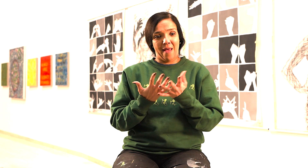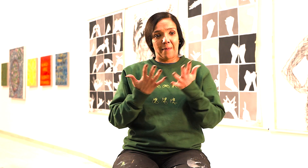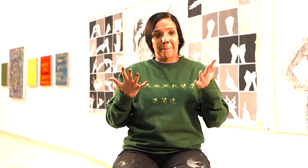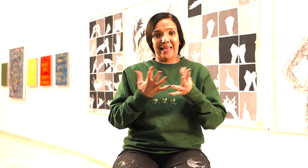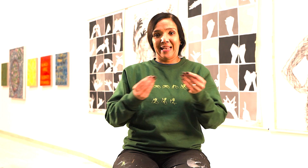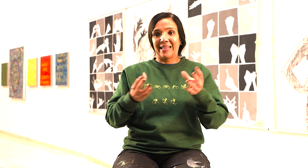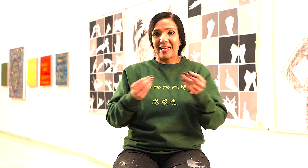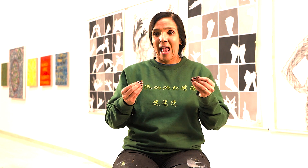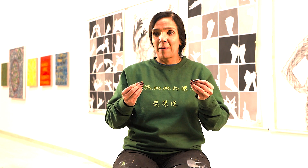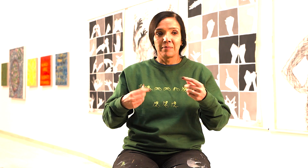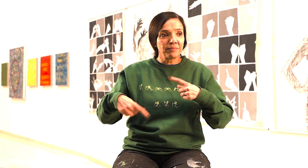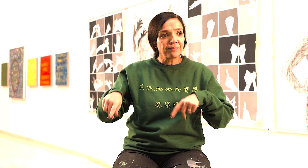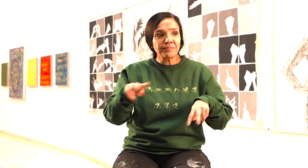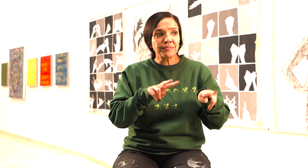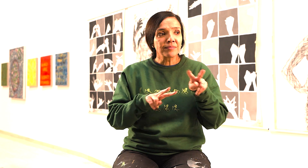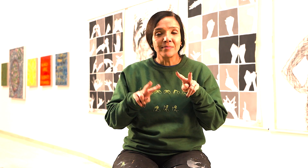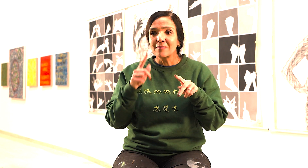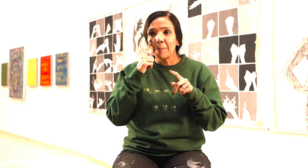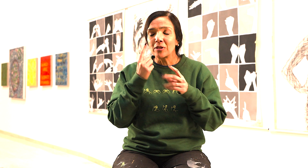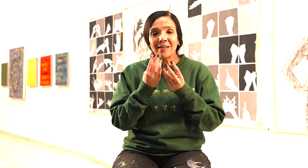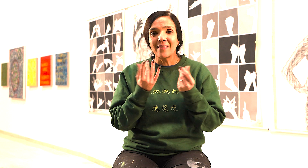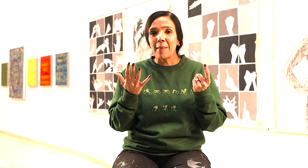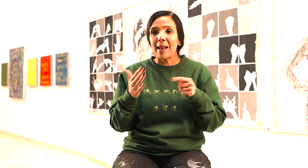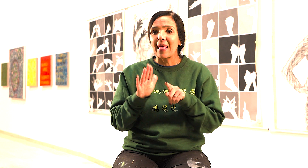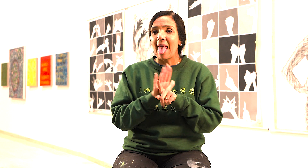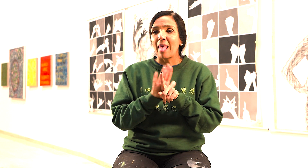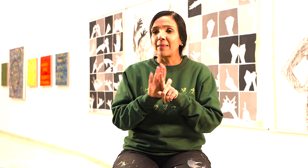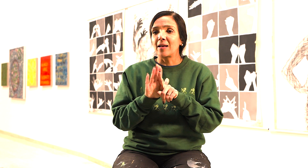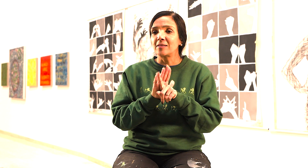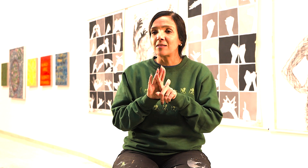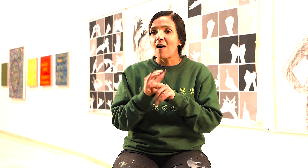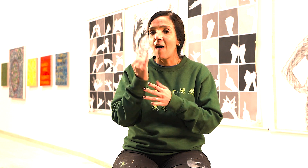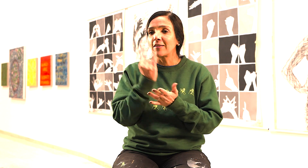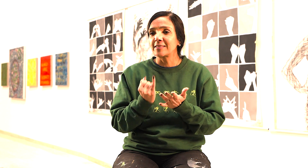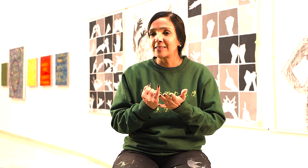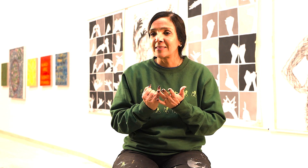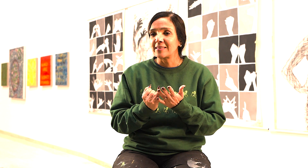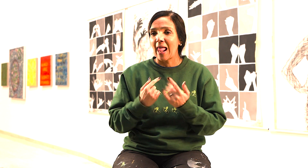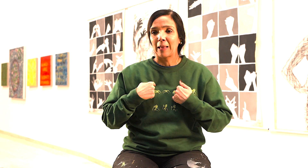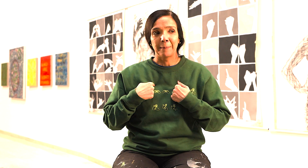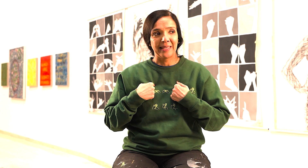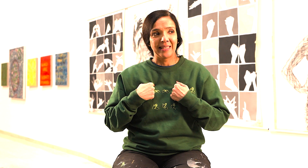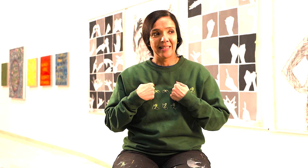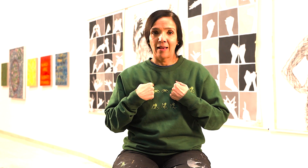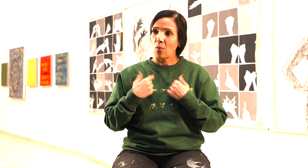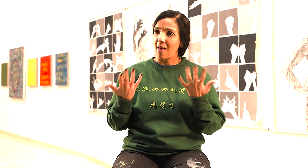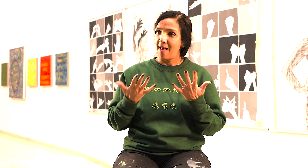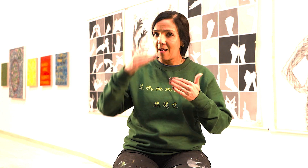Yeah. So, at the moment, there seems to be a big gap. There aren't that many artists from an ethnic minority background.